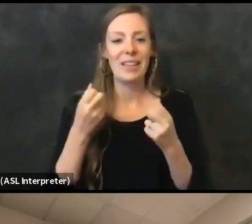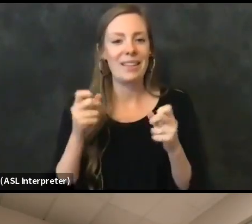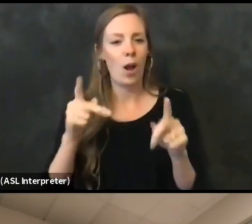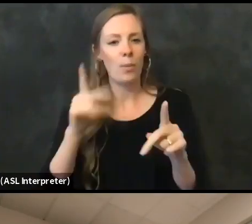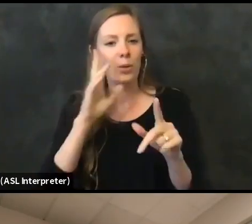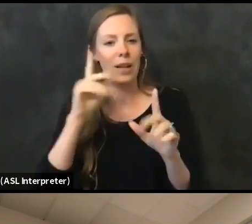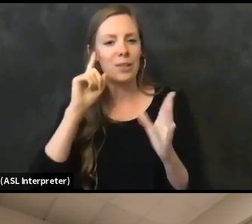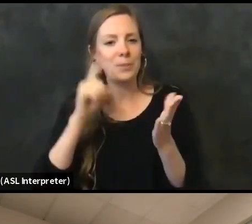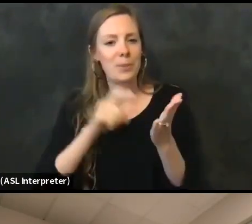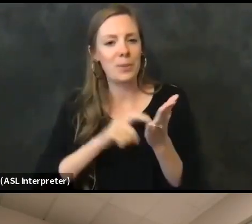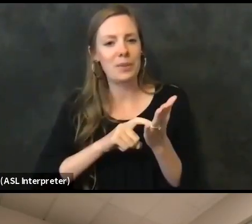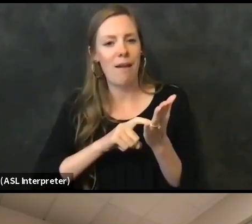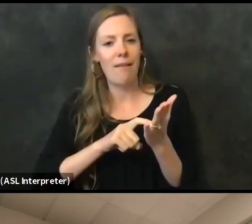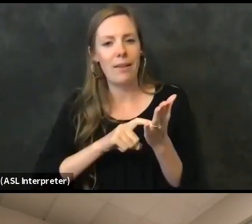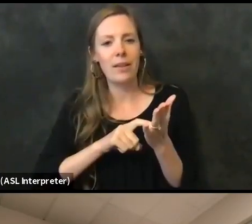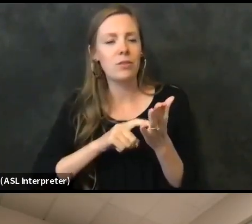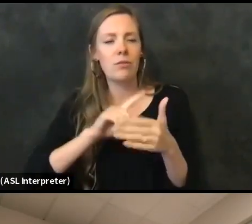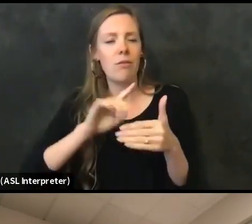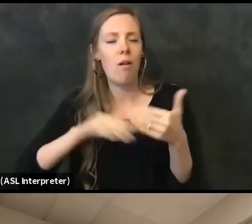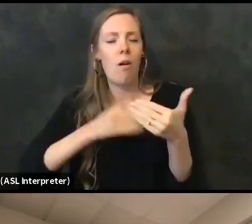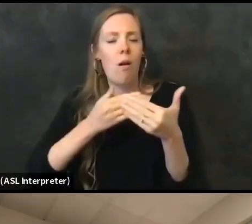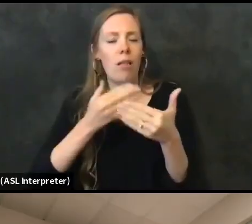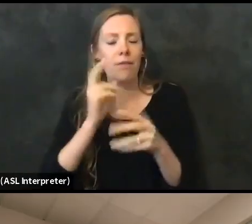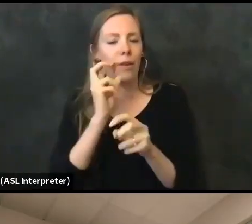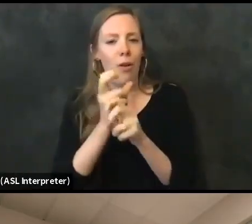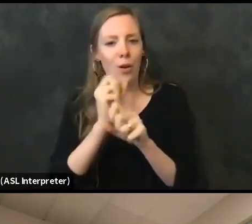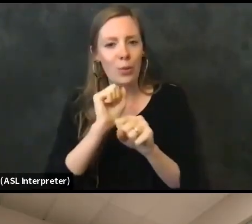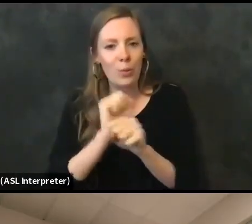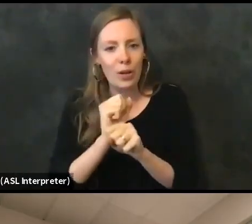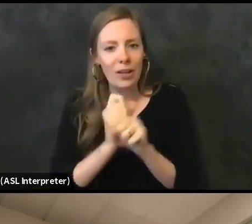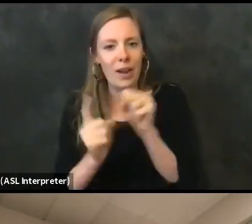acknowledge all of the fantastic hard work of everyone who has worked on this effort,